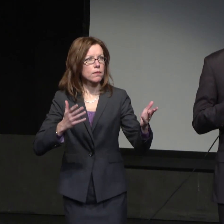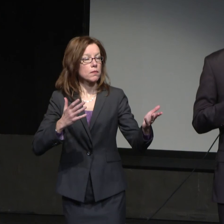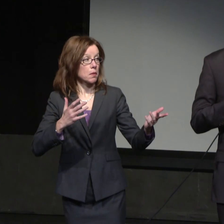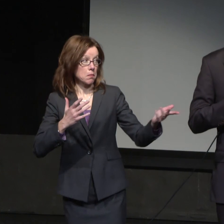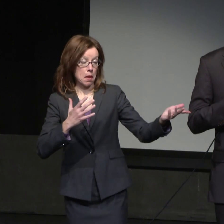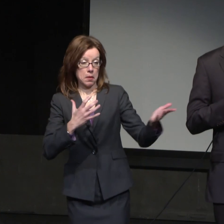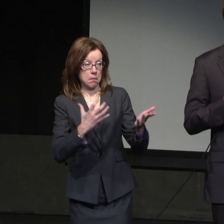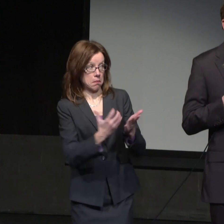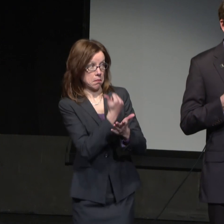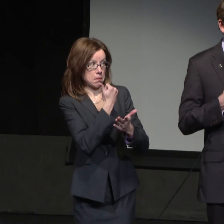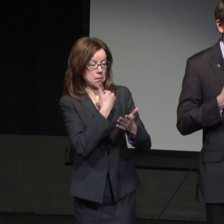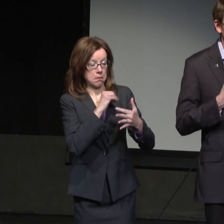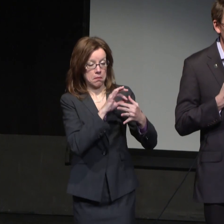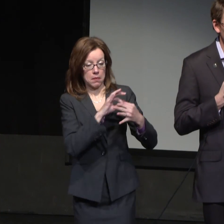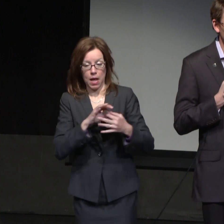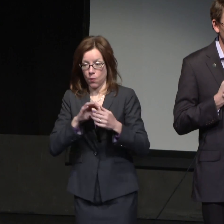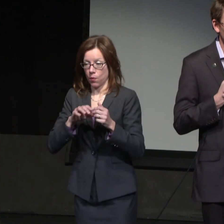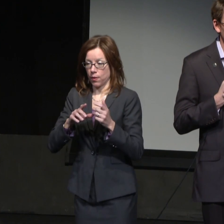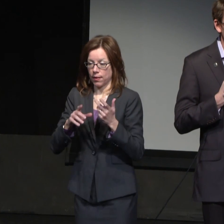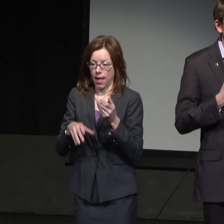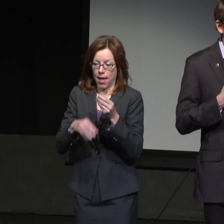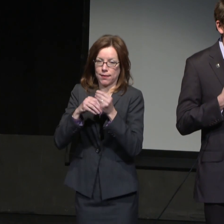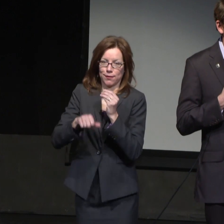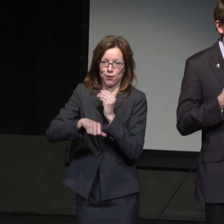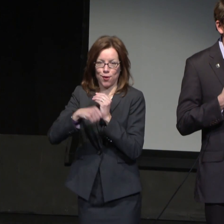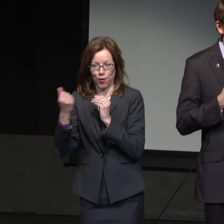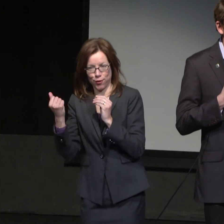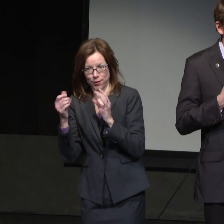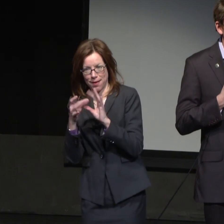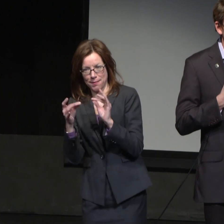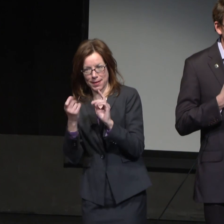to mention something a little bit different.